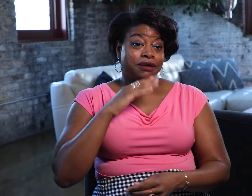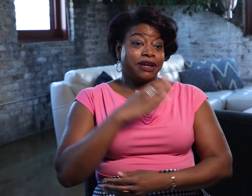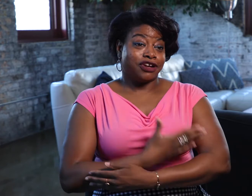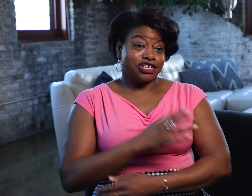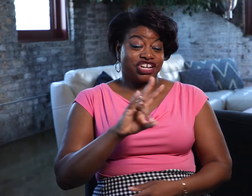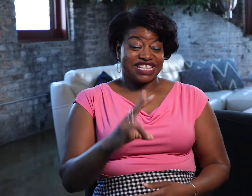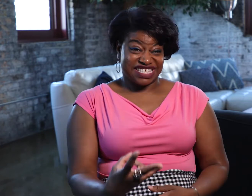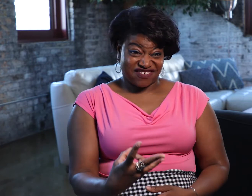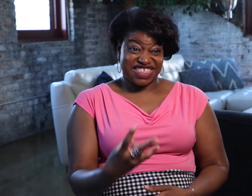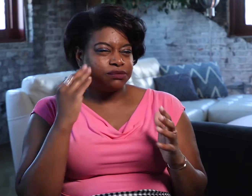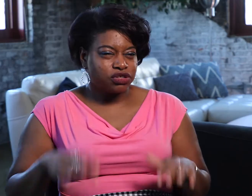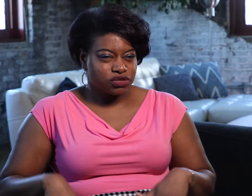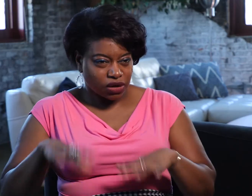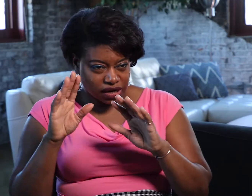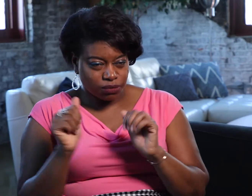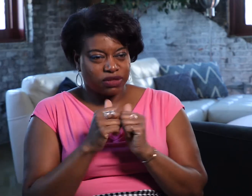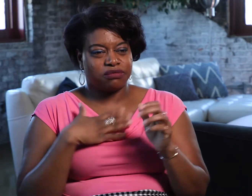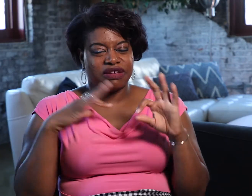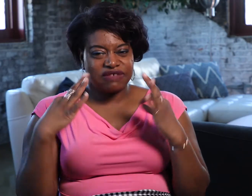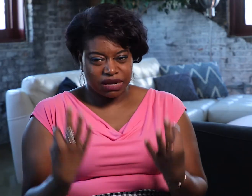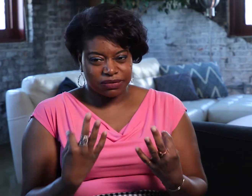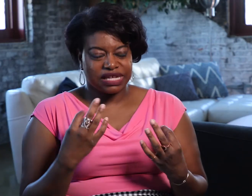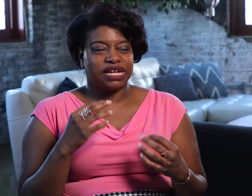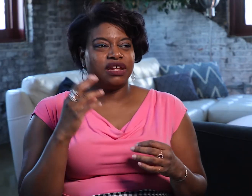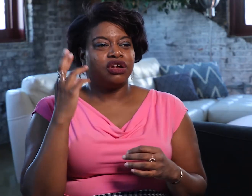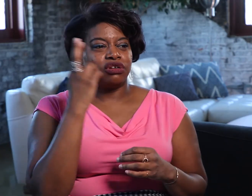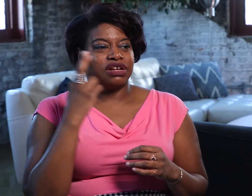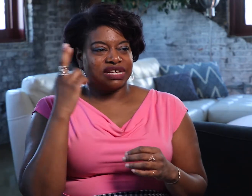and my daughter is seventh generation deaf.